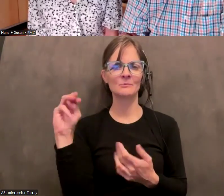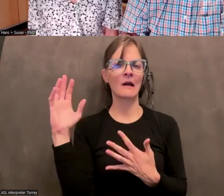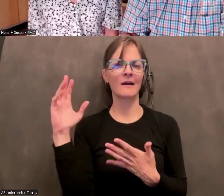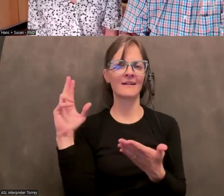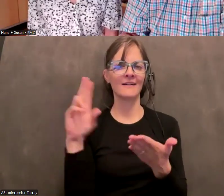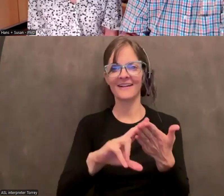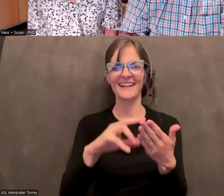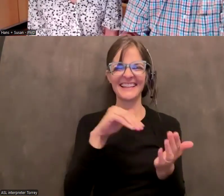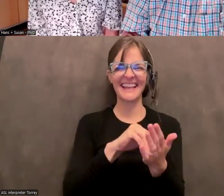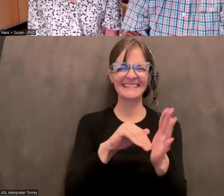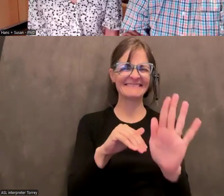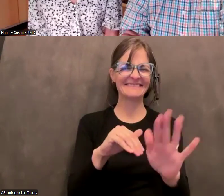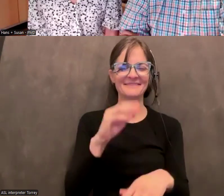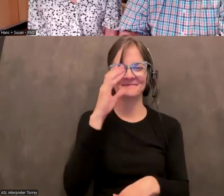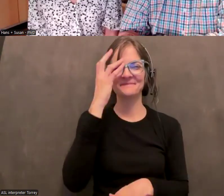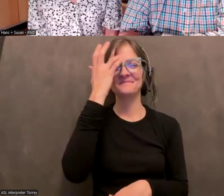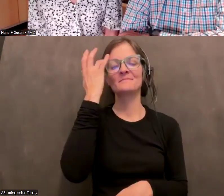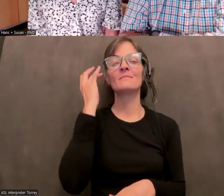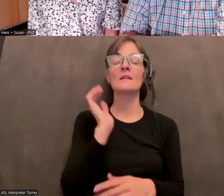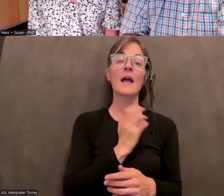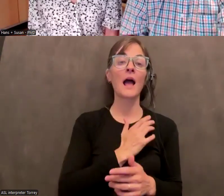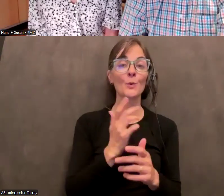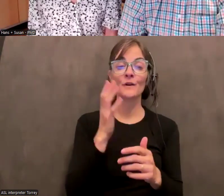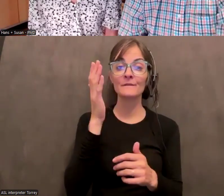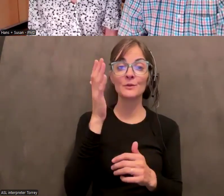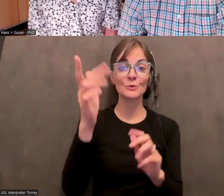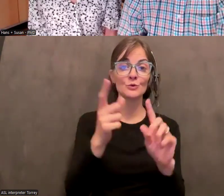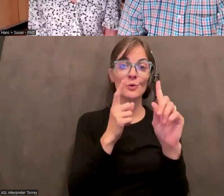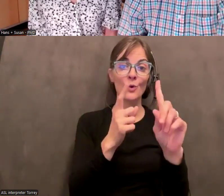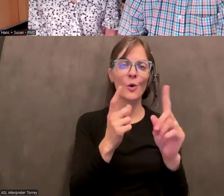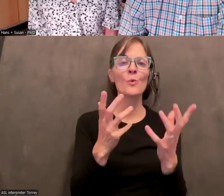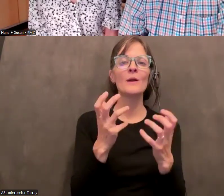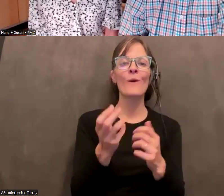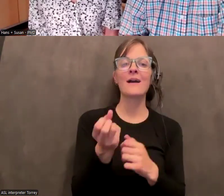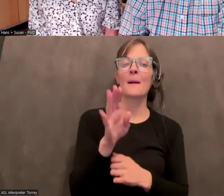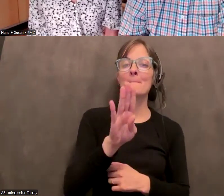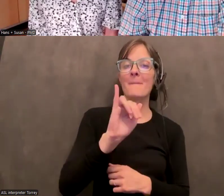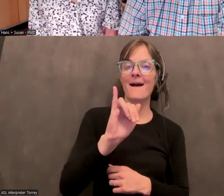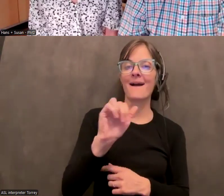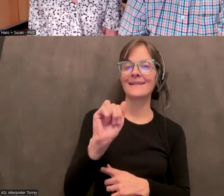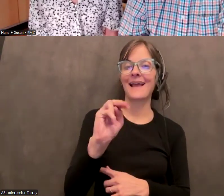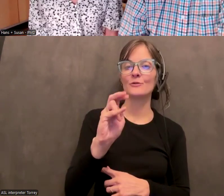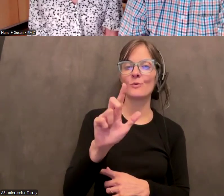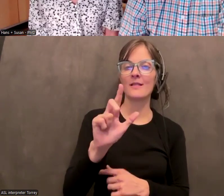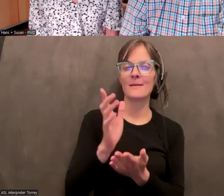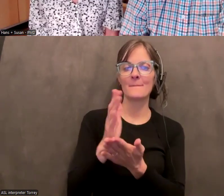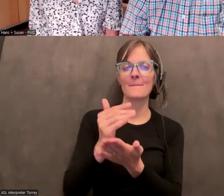our future is we want to get a biennial budget approved, so this really good work can continue. You know, the other thing that is